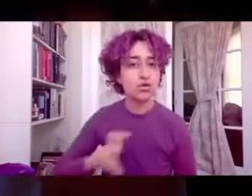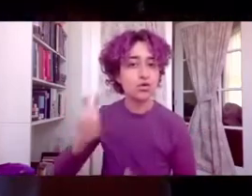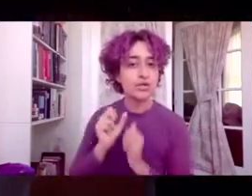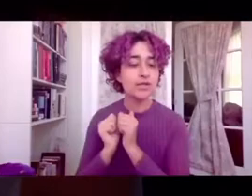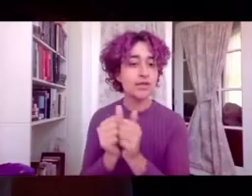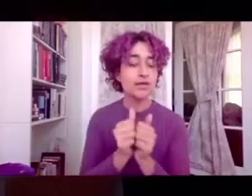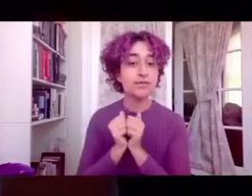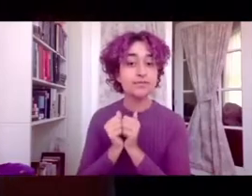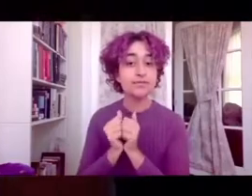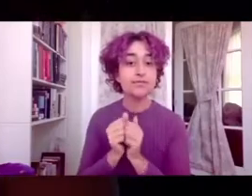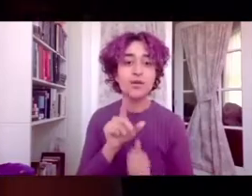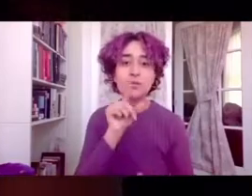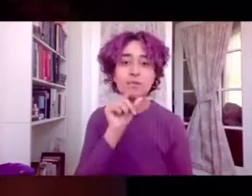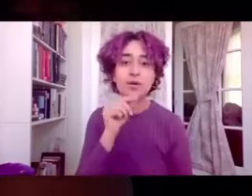Words have power they say,